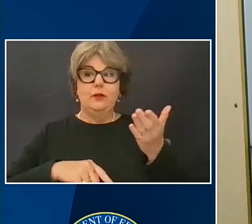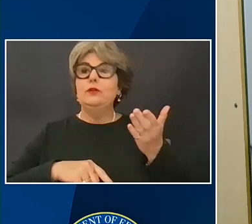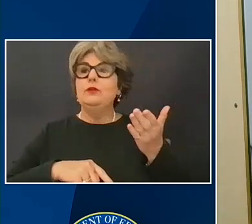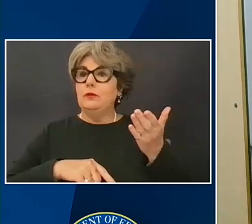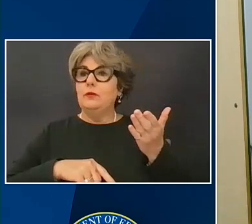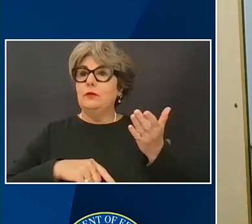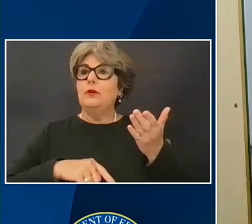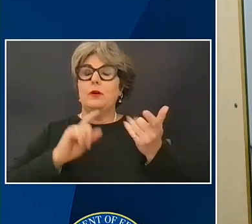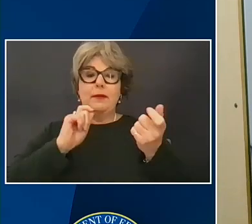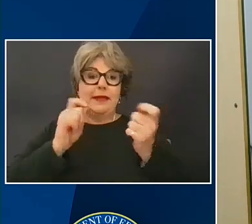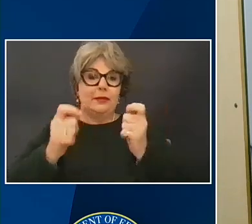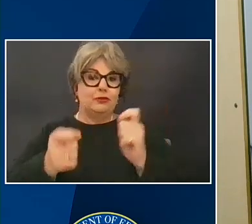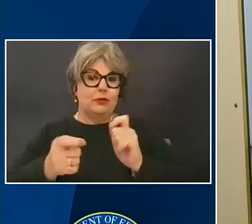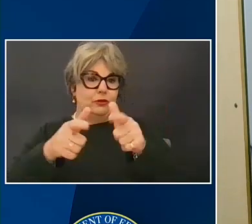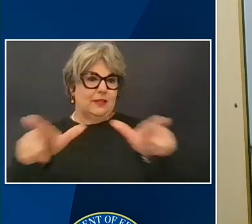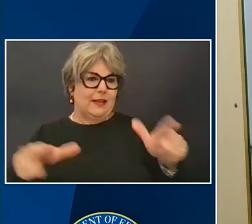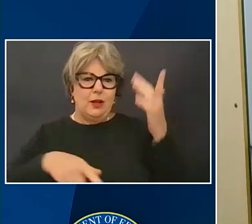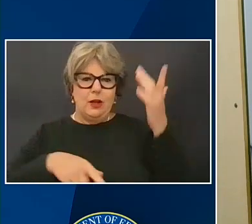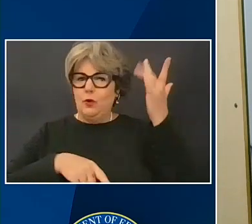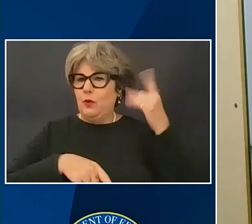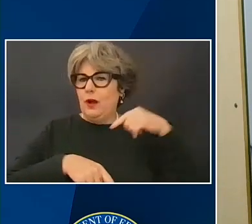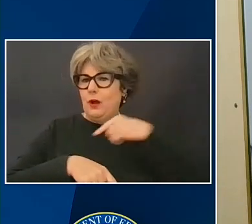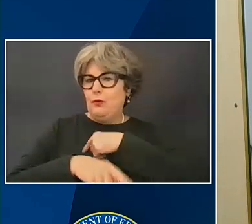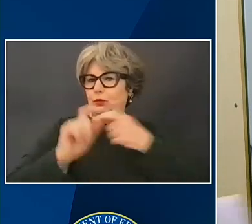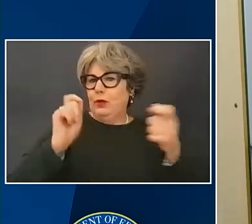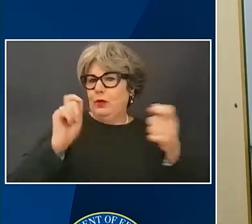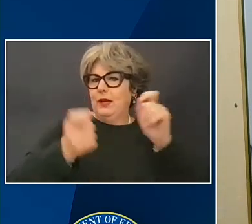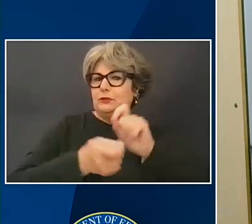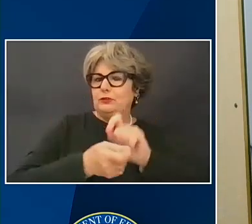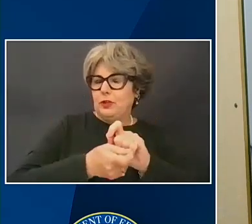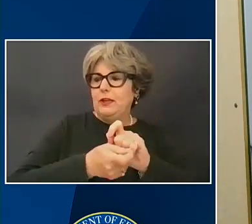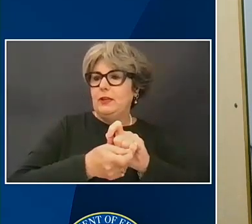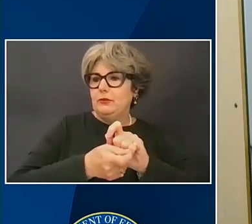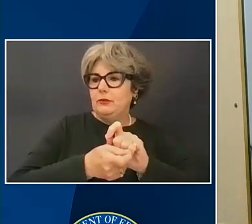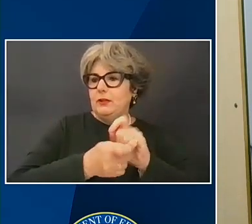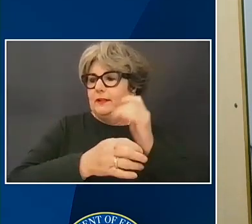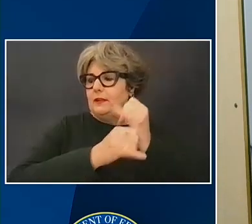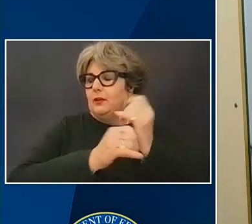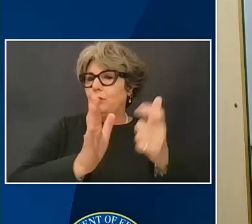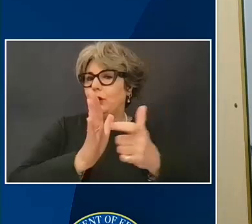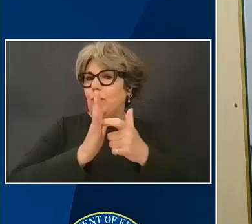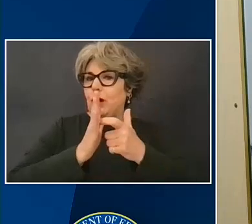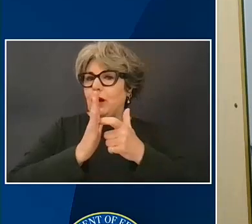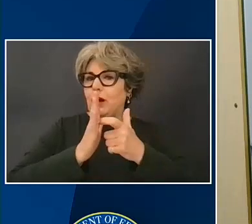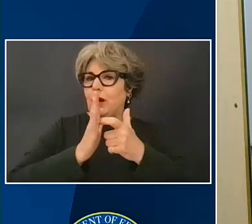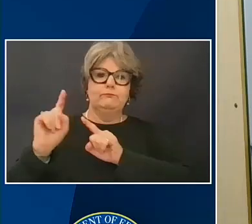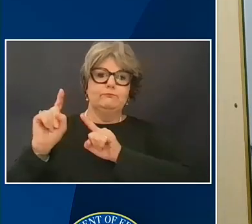language, why wouldn't you just change an institution is required to take attendance to actually reflect what the Department's